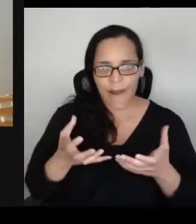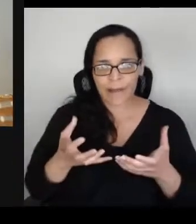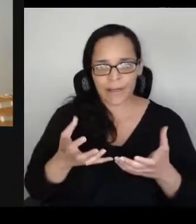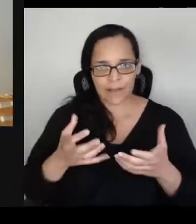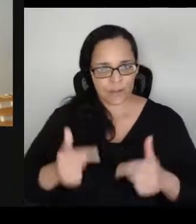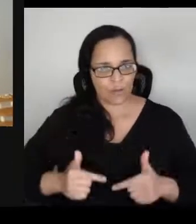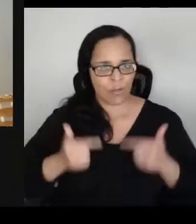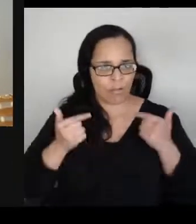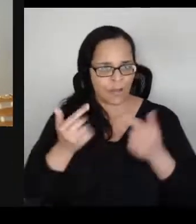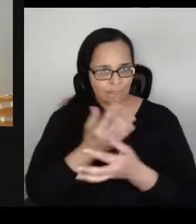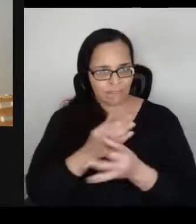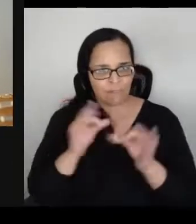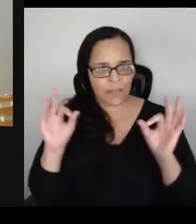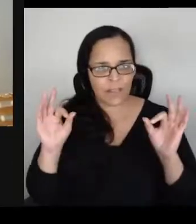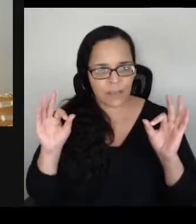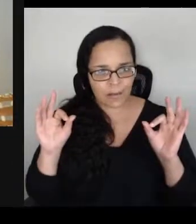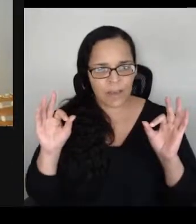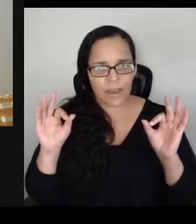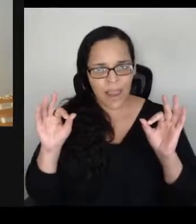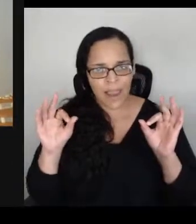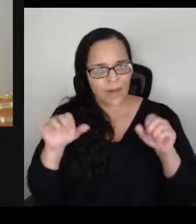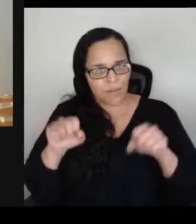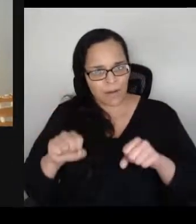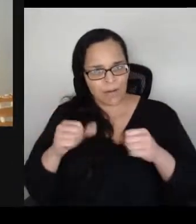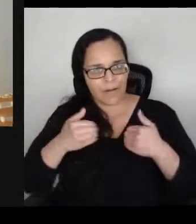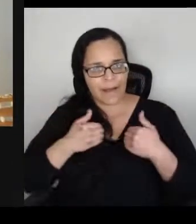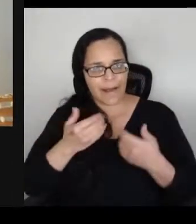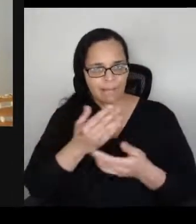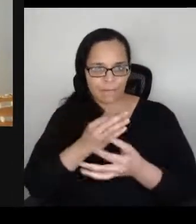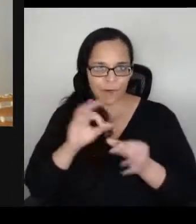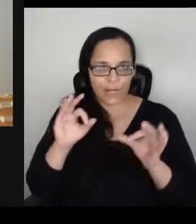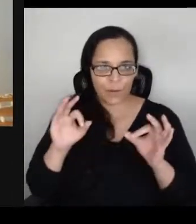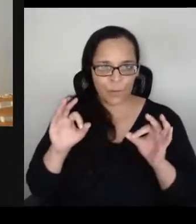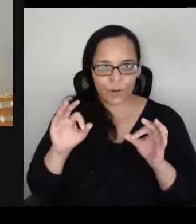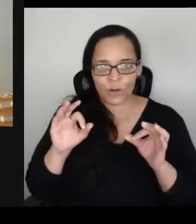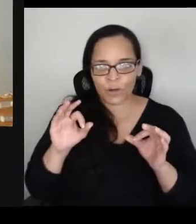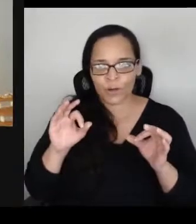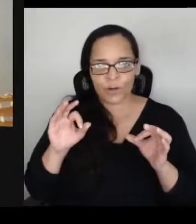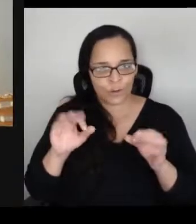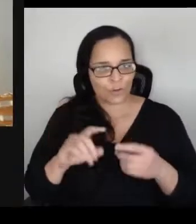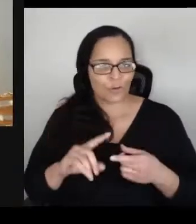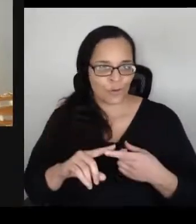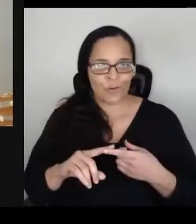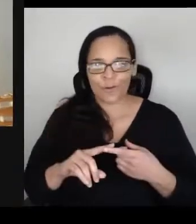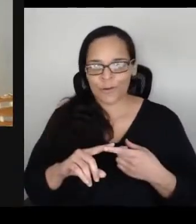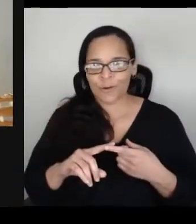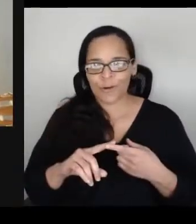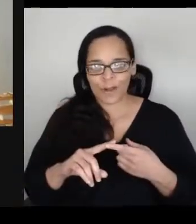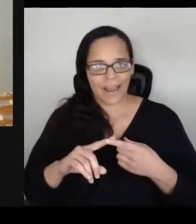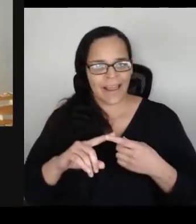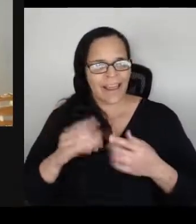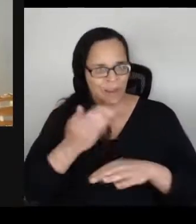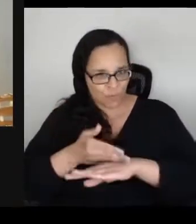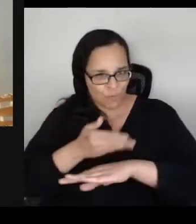and be able to have the freedom to improve your life and search for your dreams.